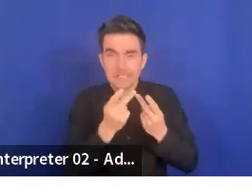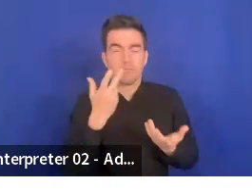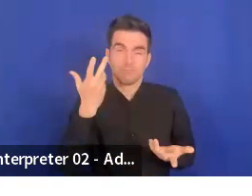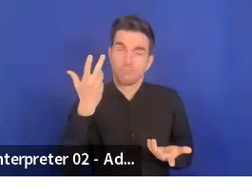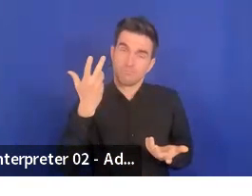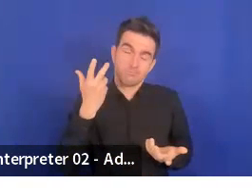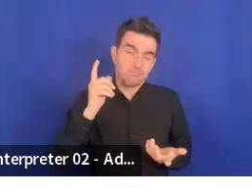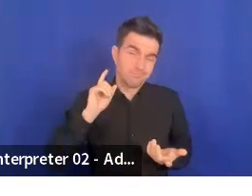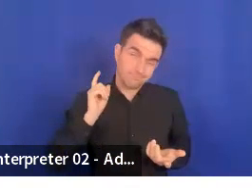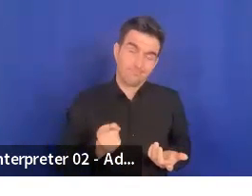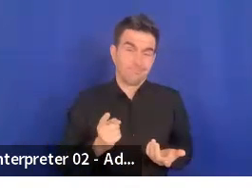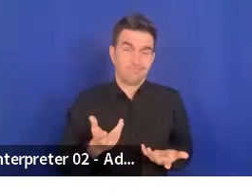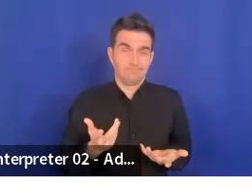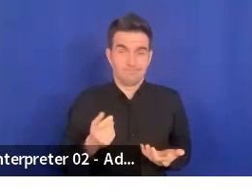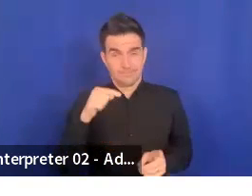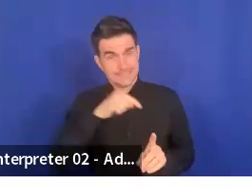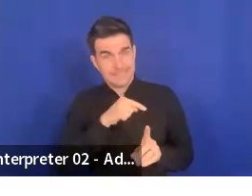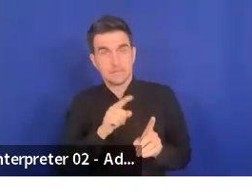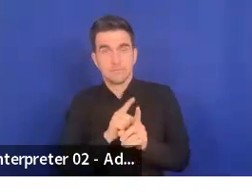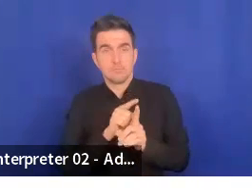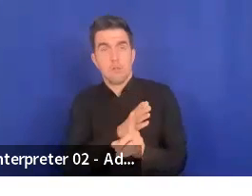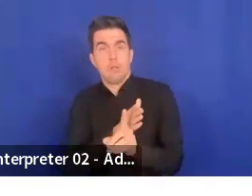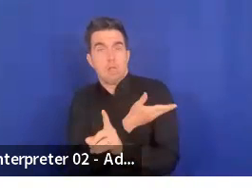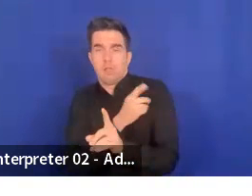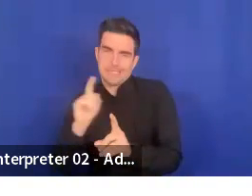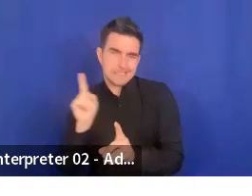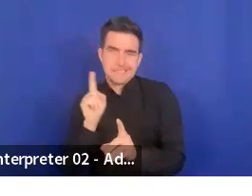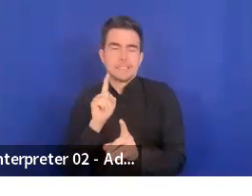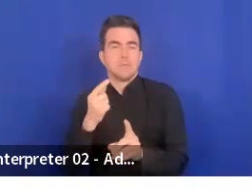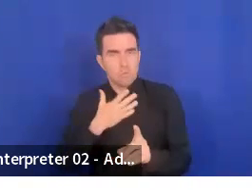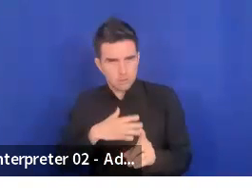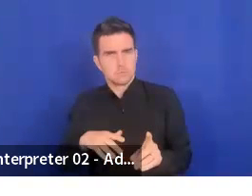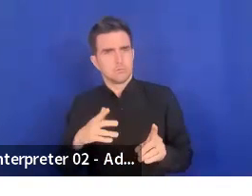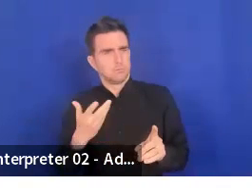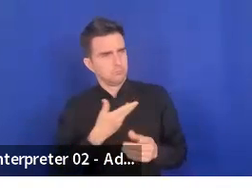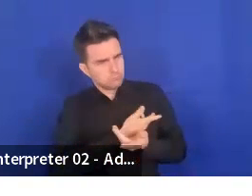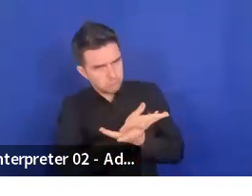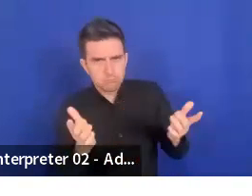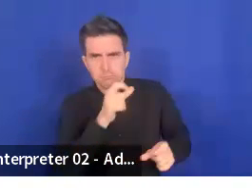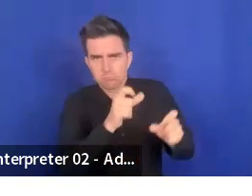Everything here is important. I want to say that this is very important, and I want to make sure that all national